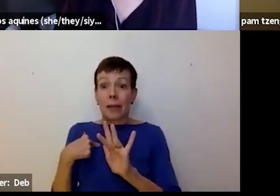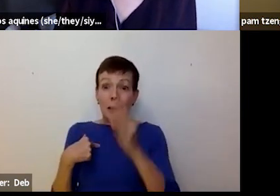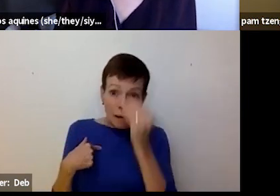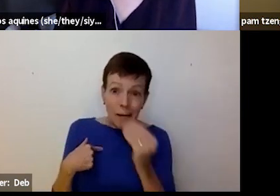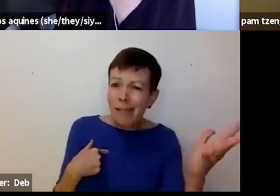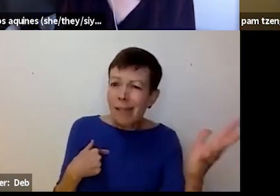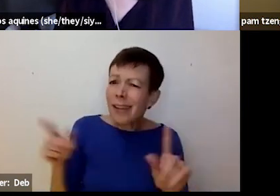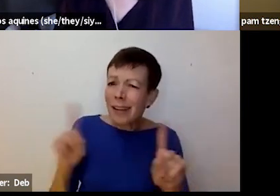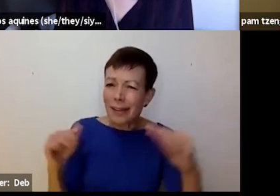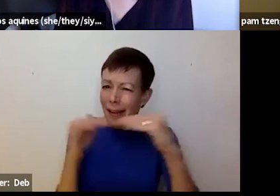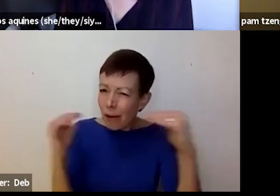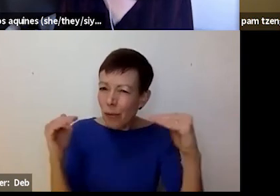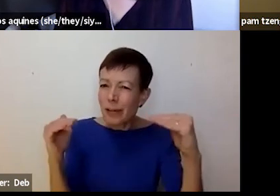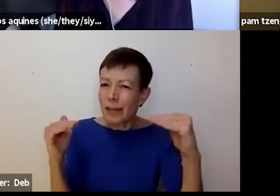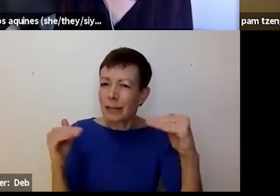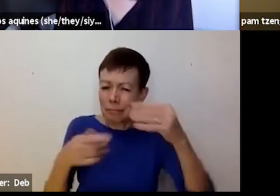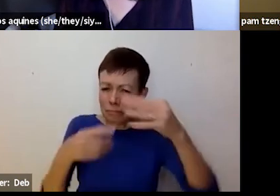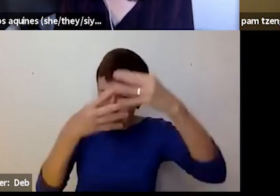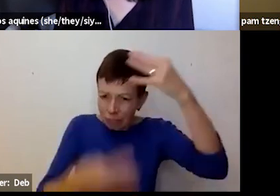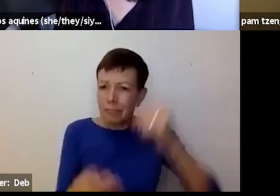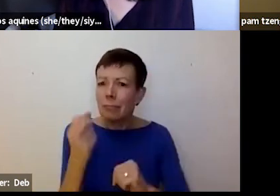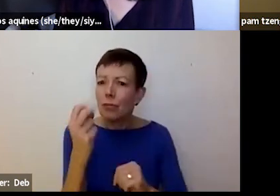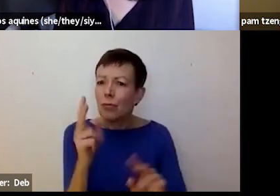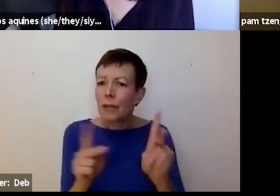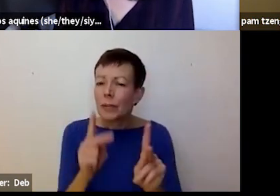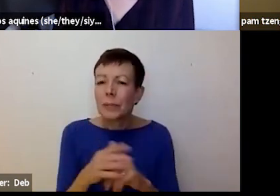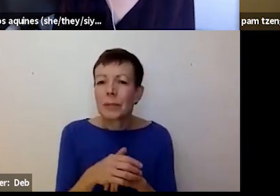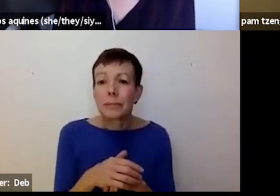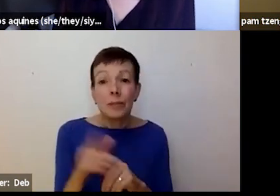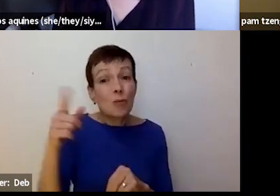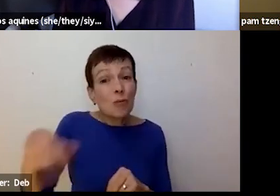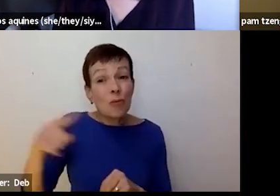hierarchies that we're consistently forced into, but sometimes you have to do it for